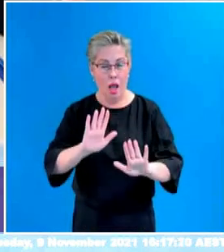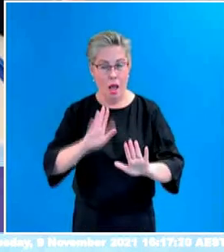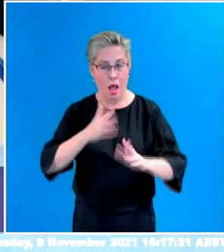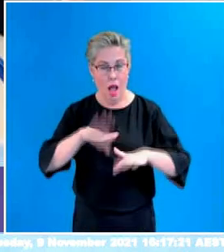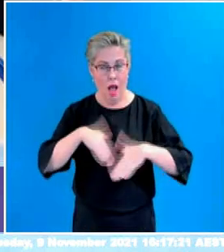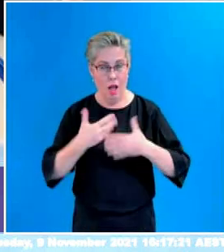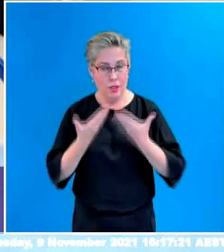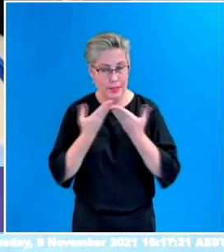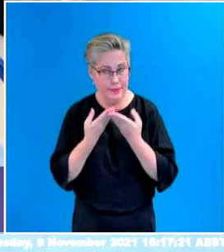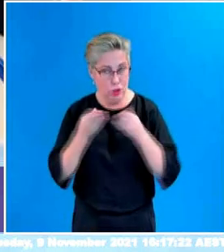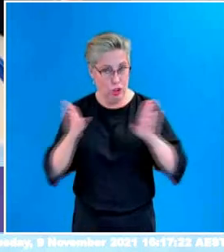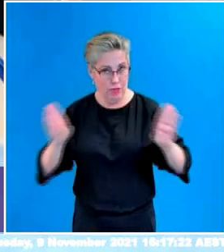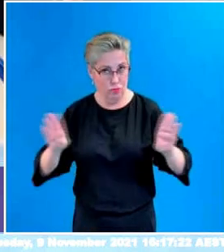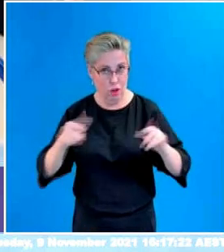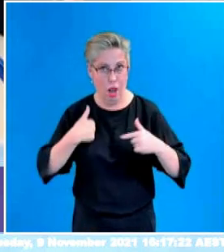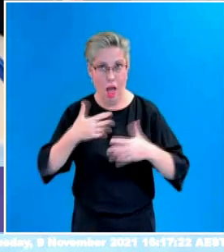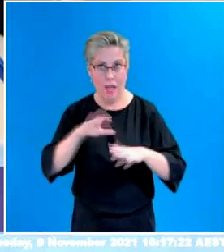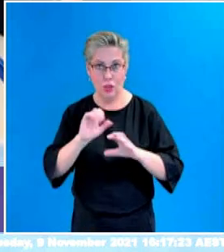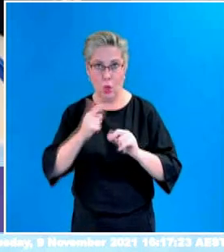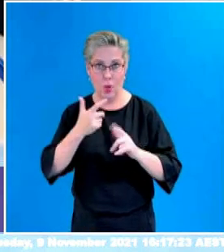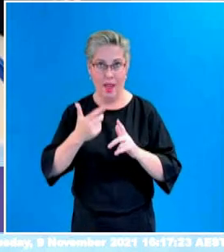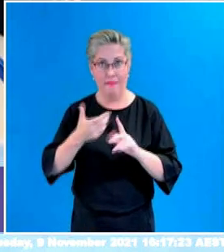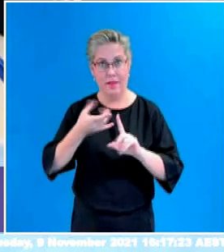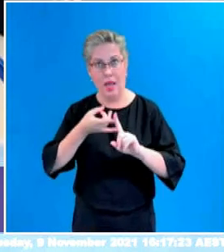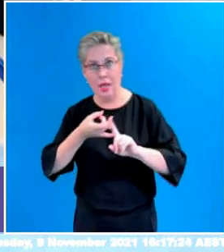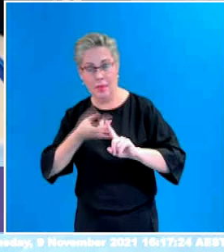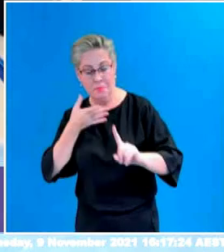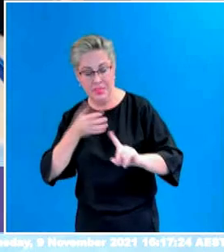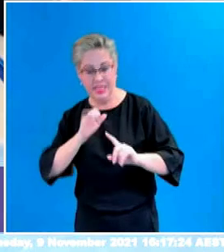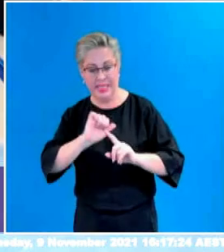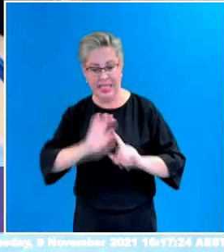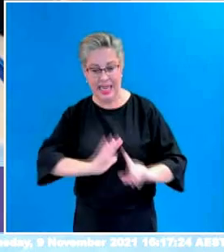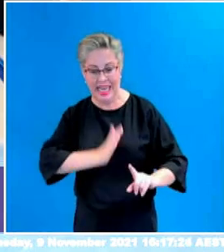But I respect your response. Yes.